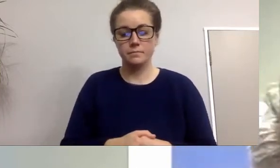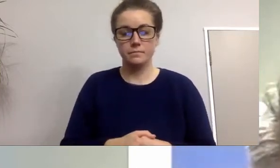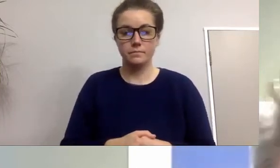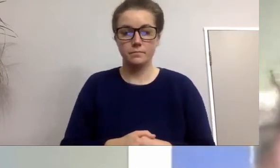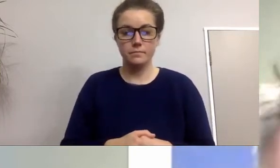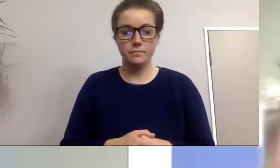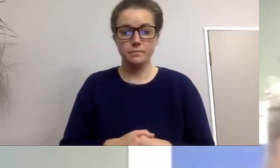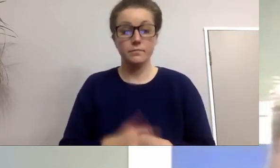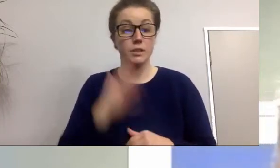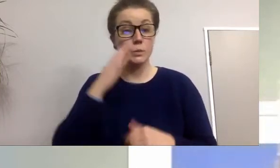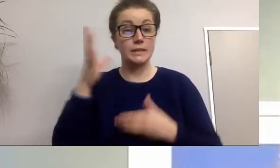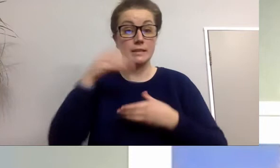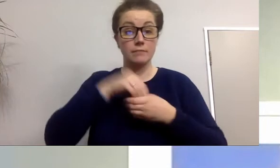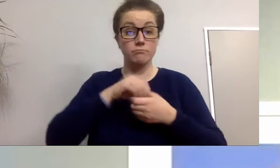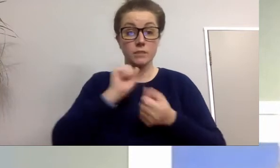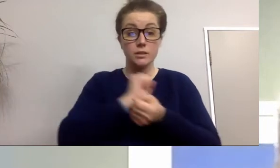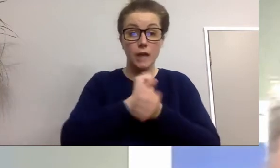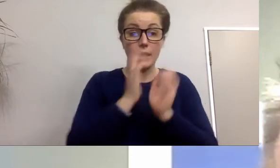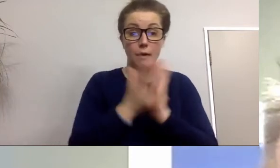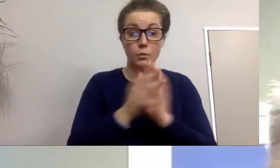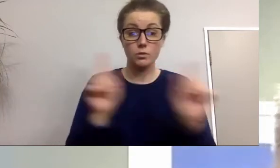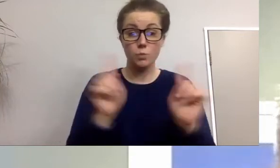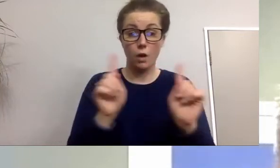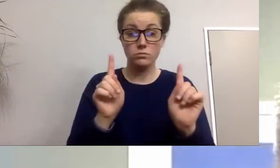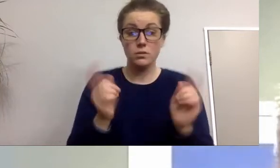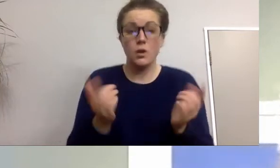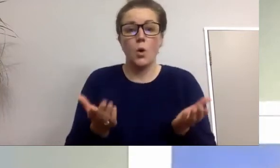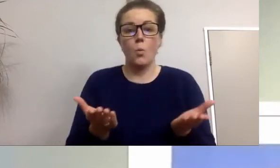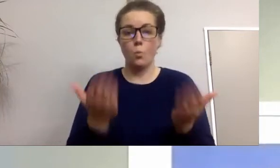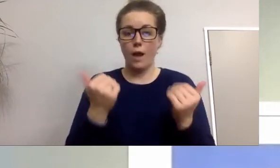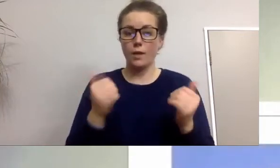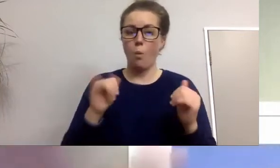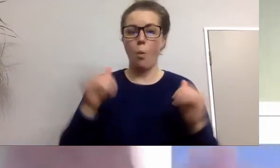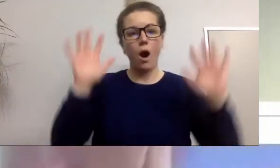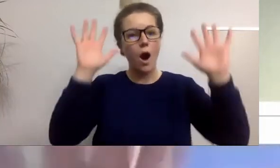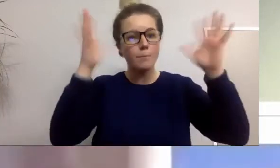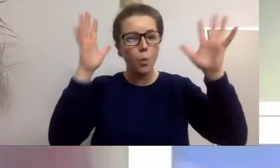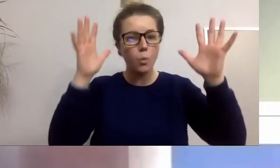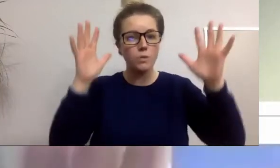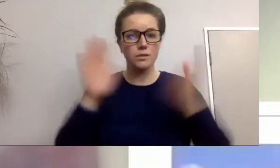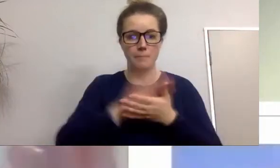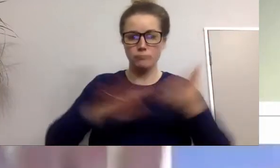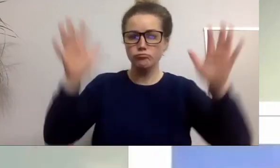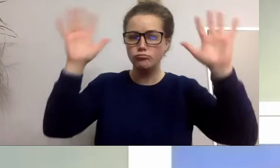in New Zealand sign language they welcome, the applause sign is this, so I'd